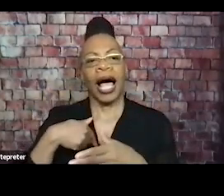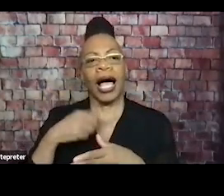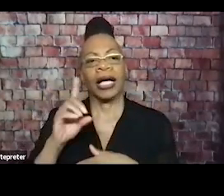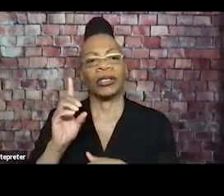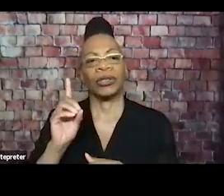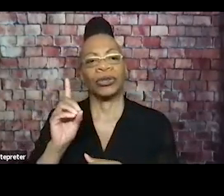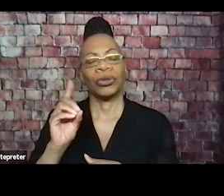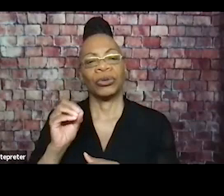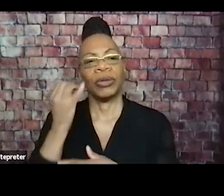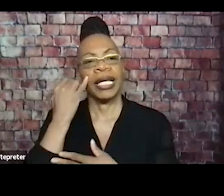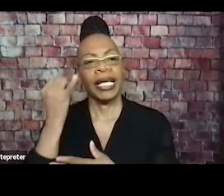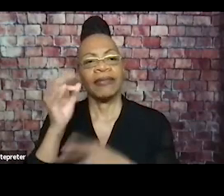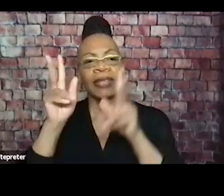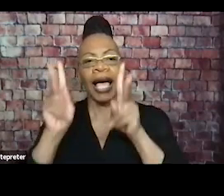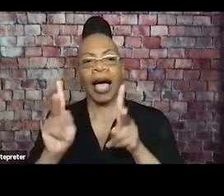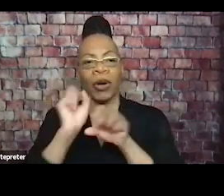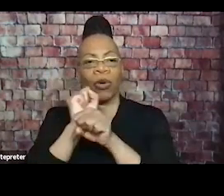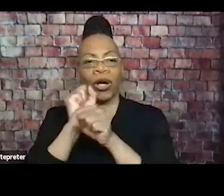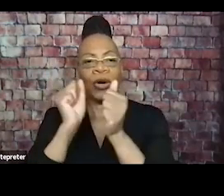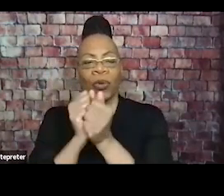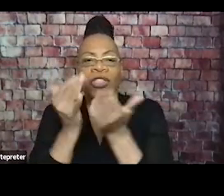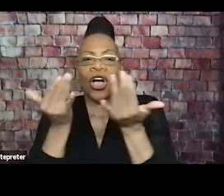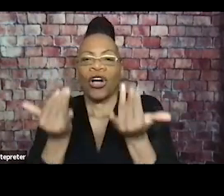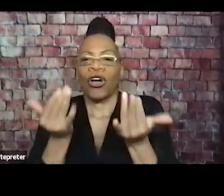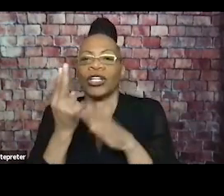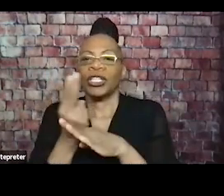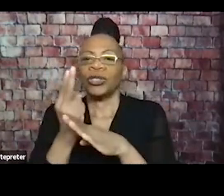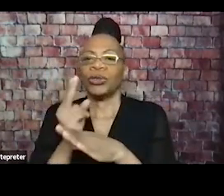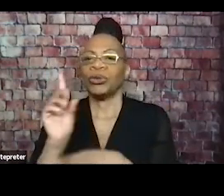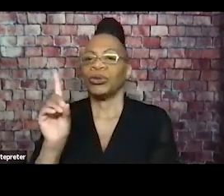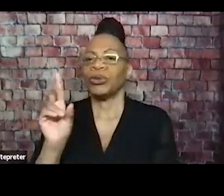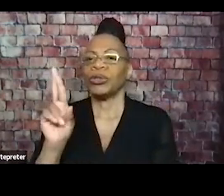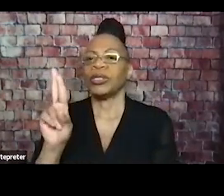I'm working with currently uses drugs or alcohol? So I saw a question